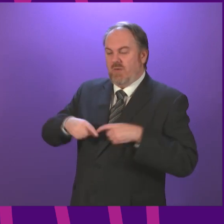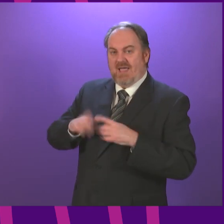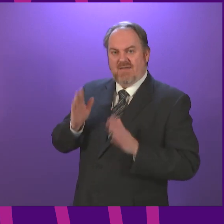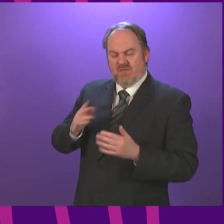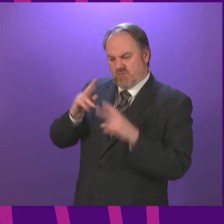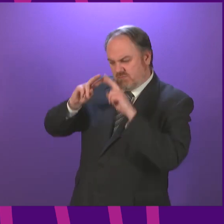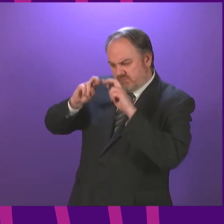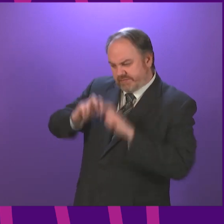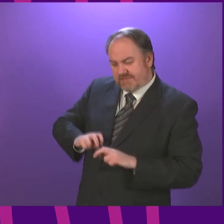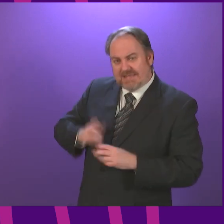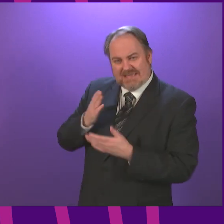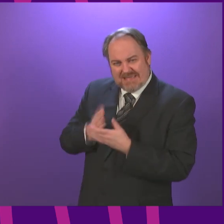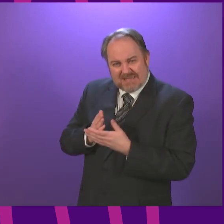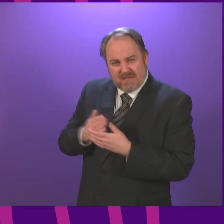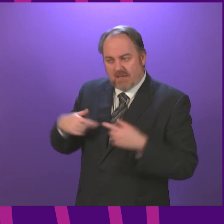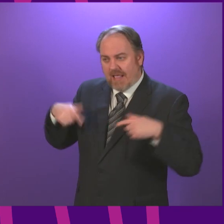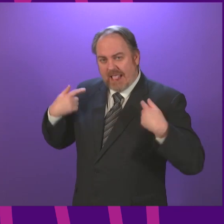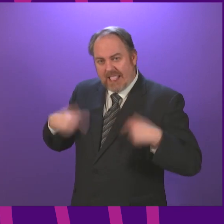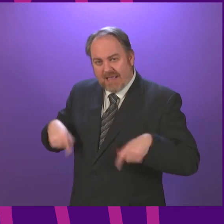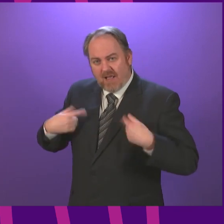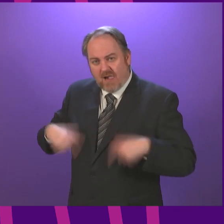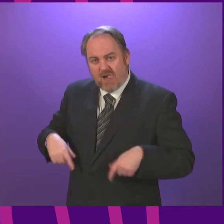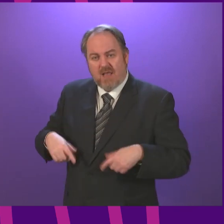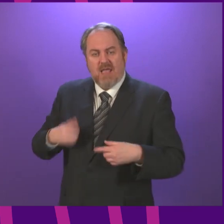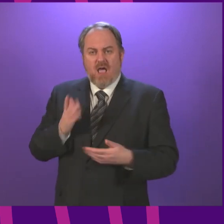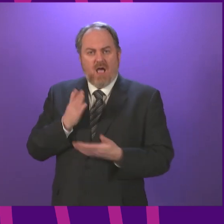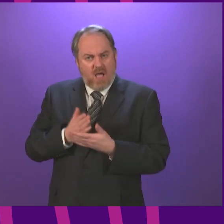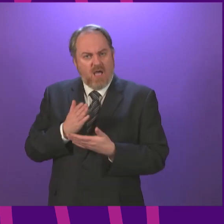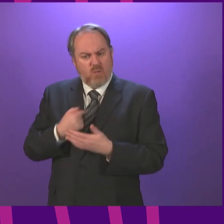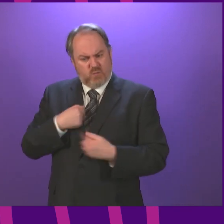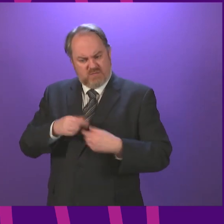on issues relating to legality and use of taxpayers’ money. For example, Labour members repeatedly said to me that the Government should nationalise and buy out the train refurb